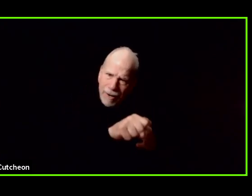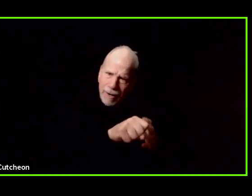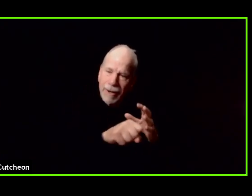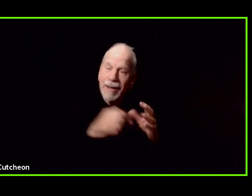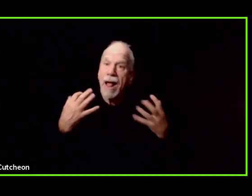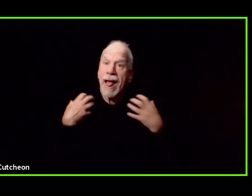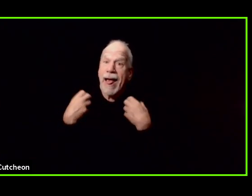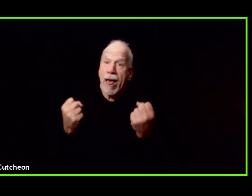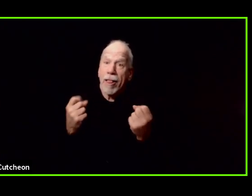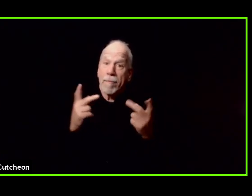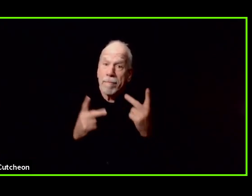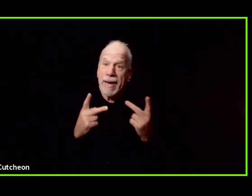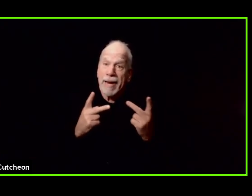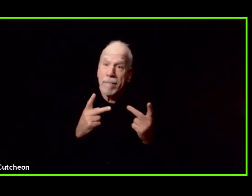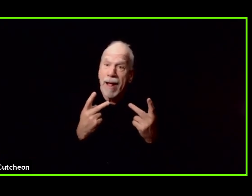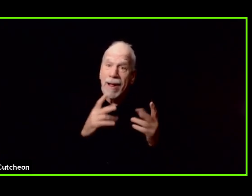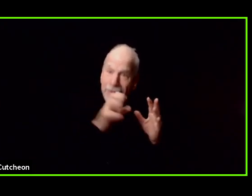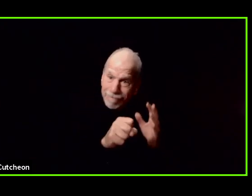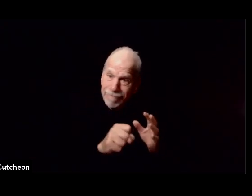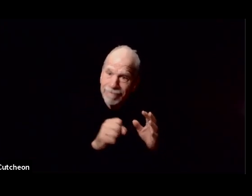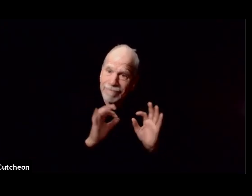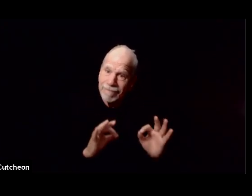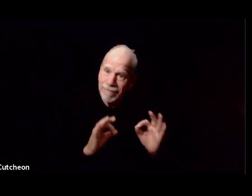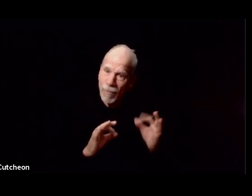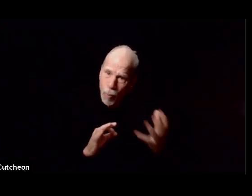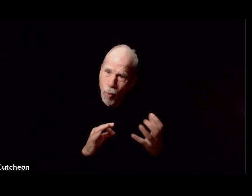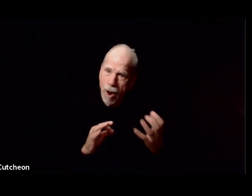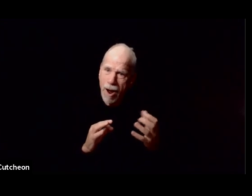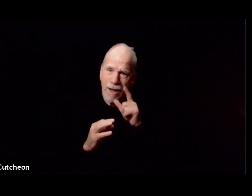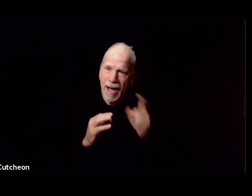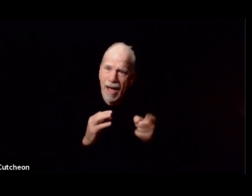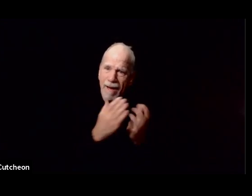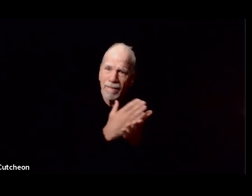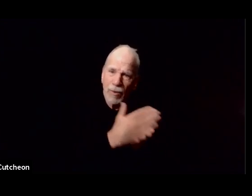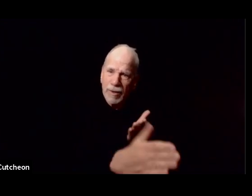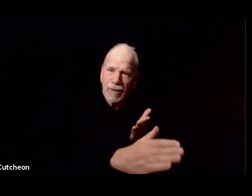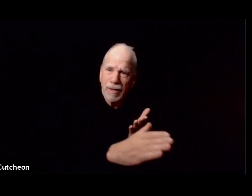coverage for asymptomatic testing is a little bit more of a recent problem as the guidance